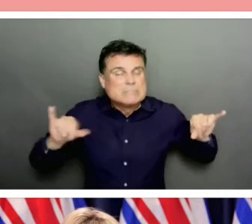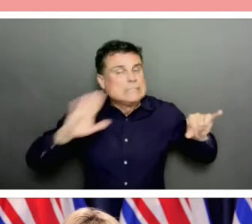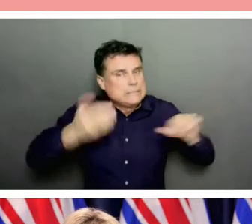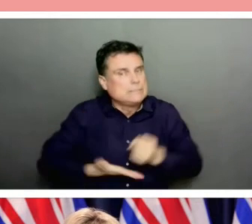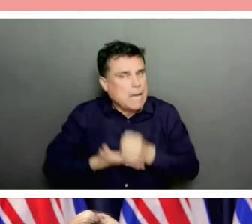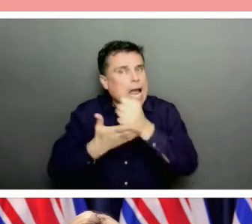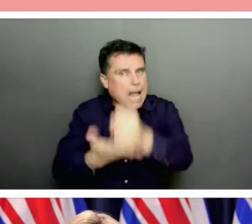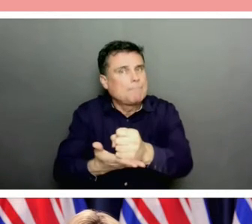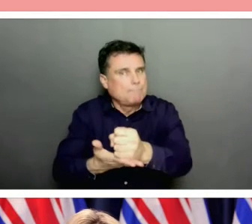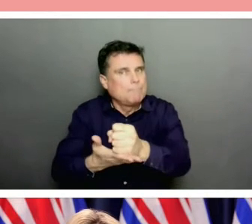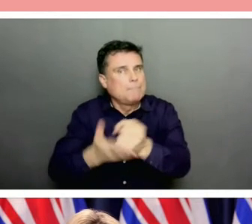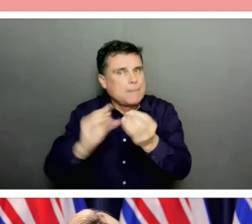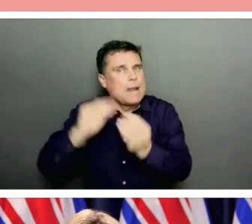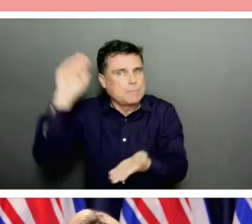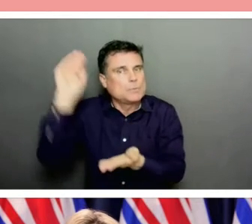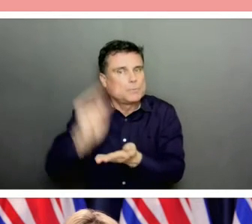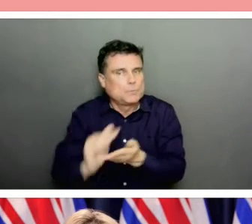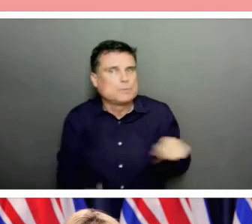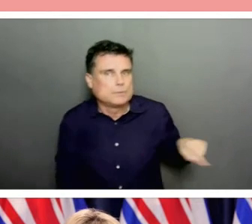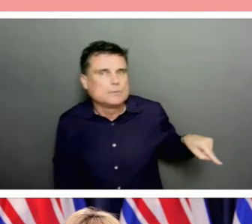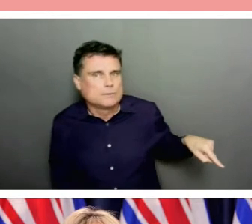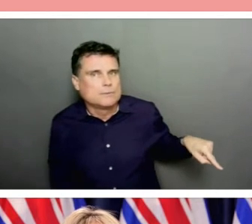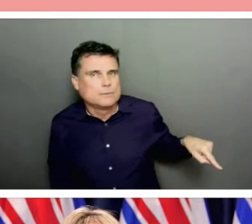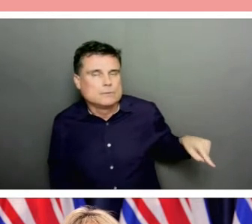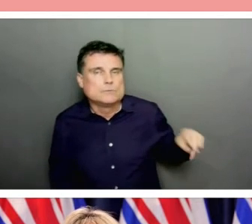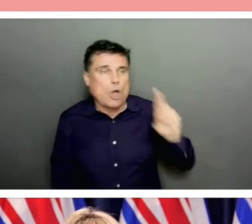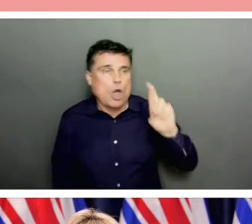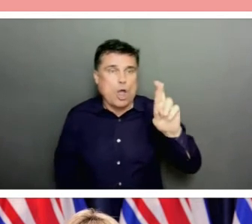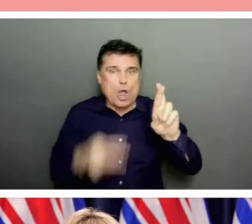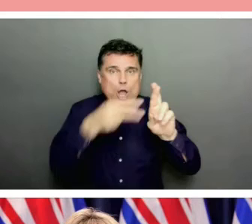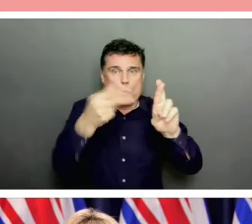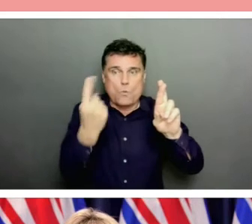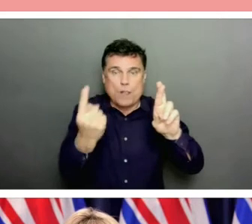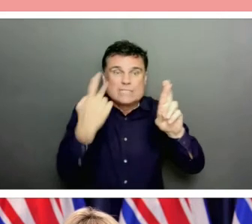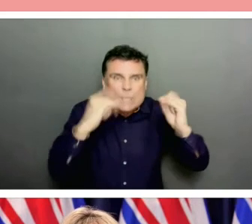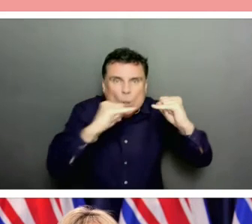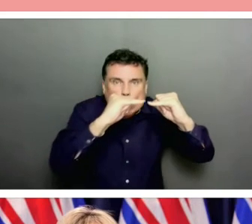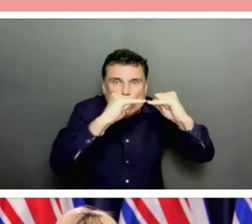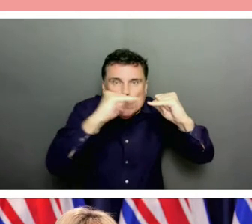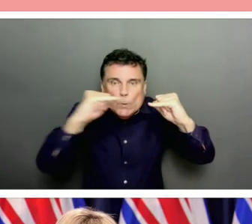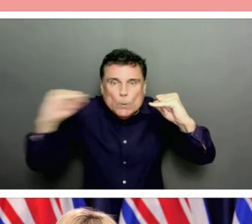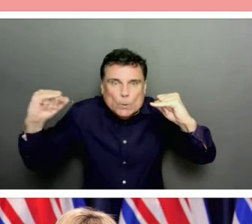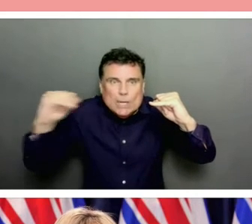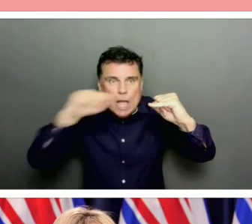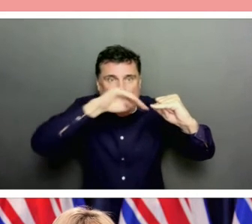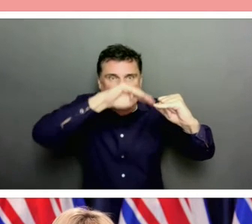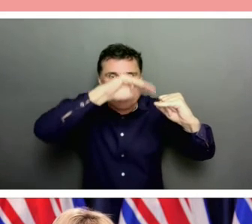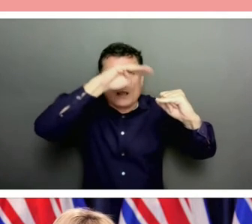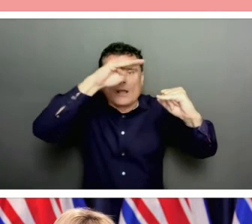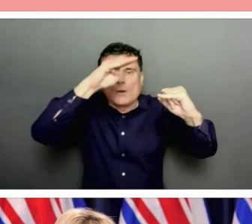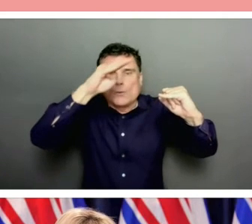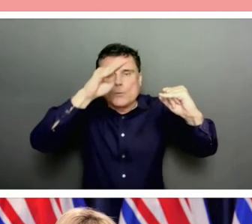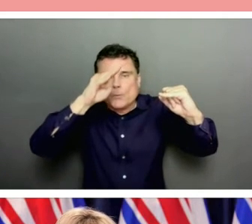in different regions of the province. As you can see, across the province we've started to slow down.